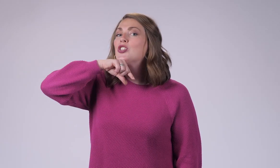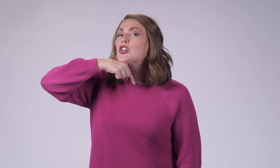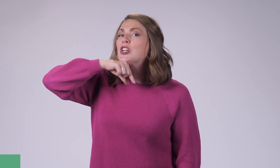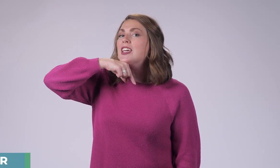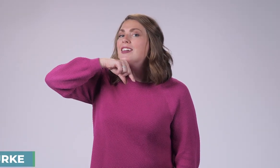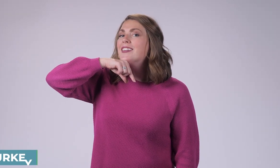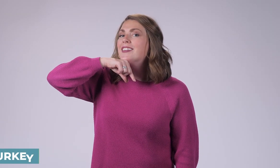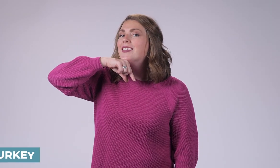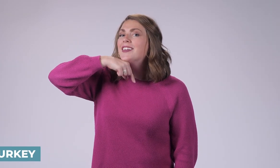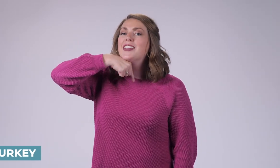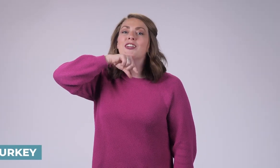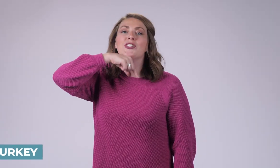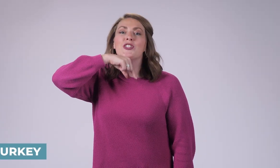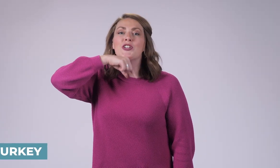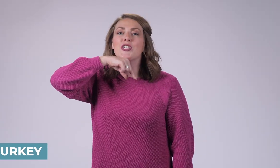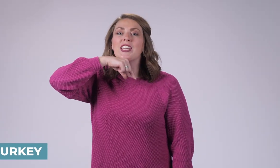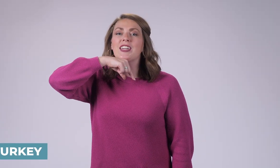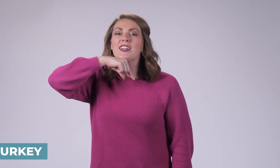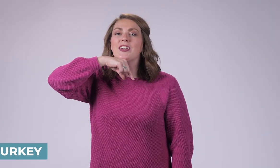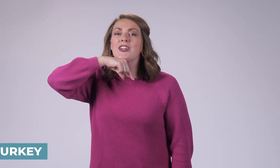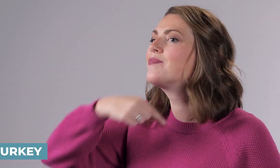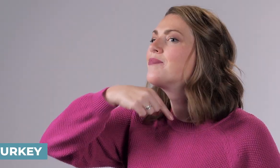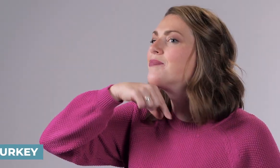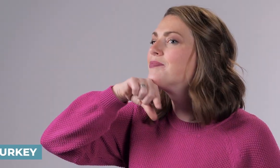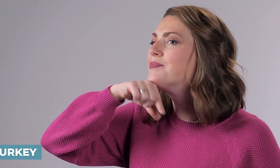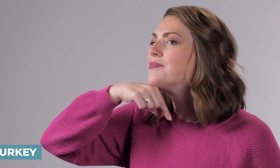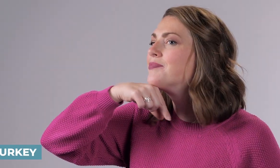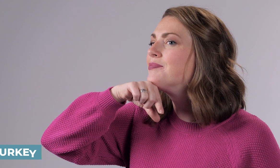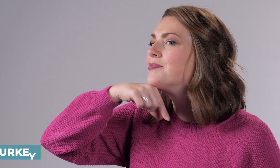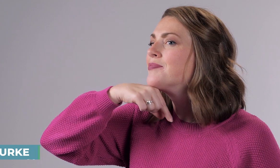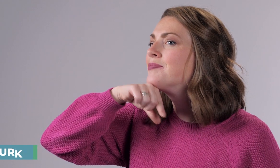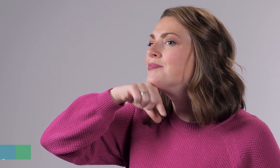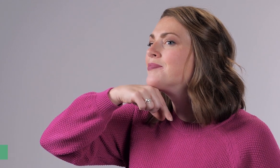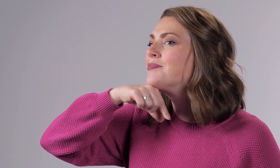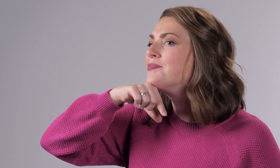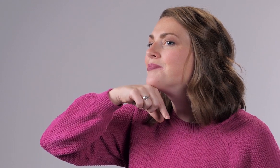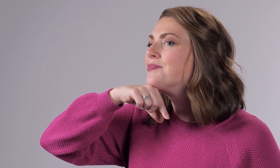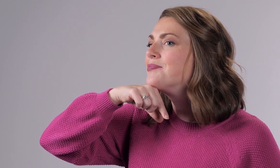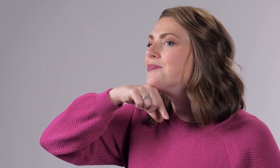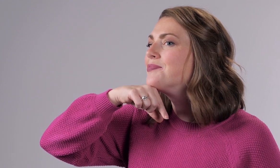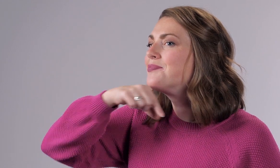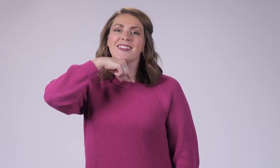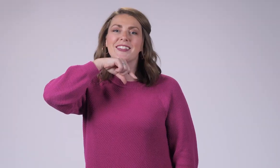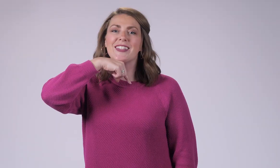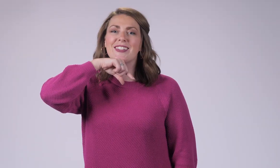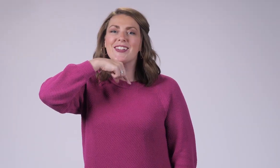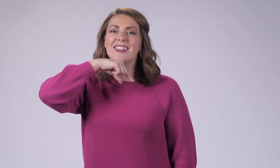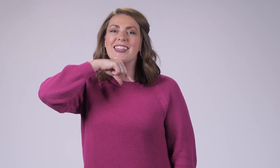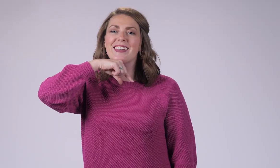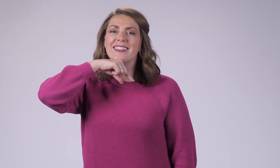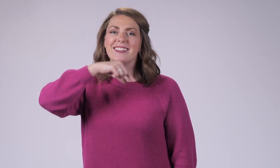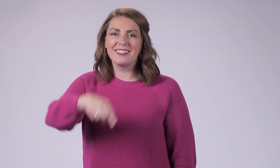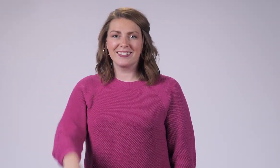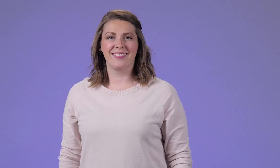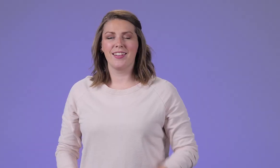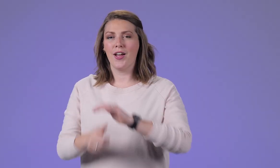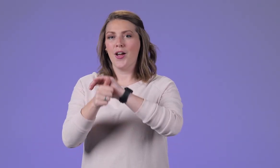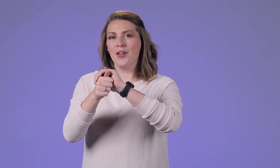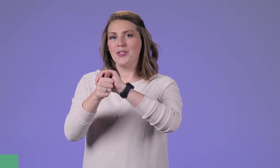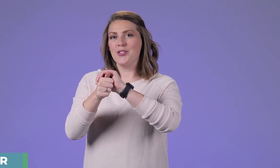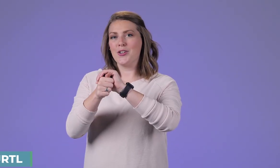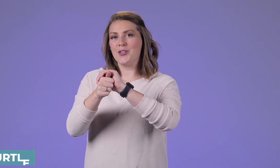'Turkey, turkey', you're just showing the gobbler of the turkey 'turkey'. 'Turtle,